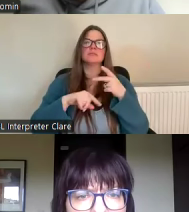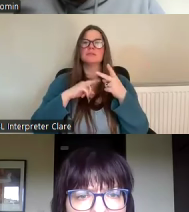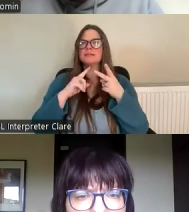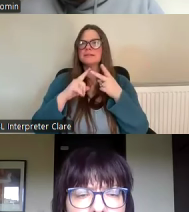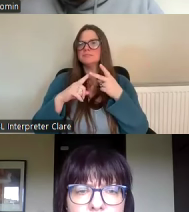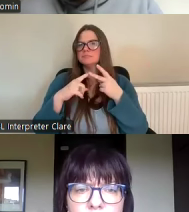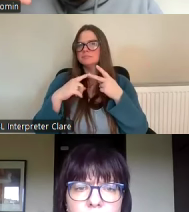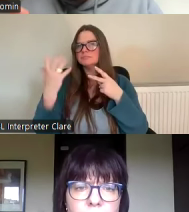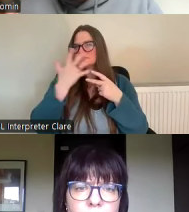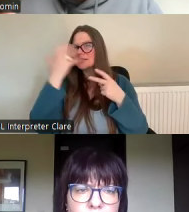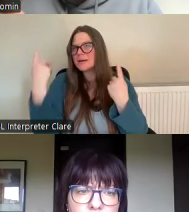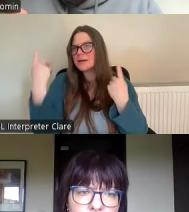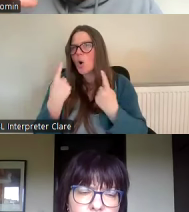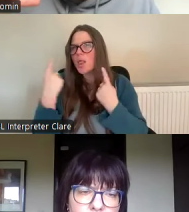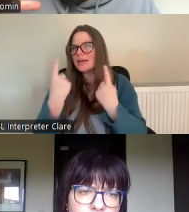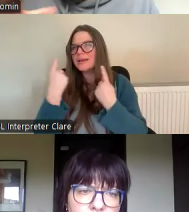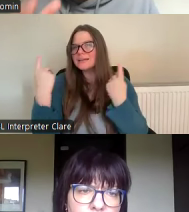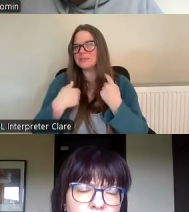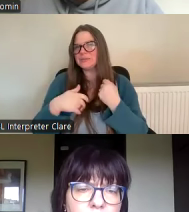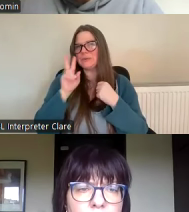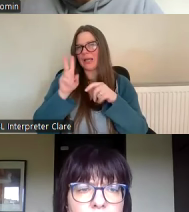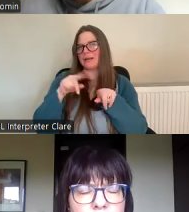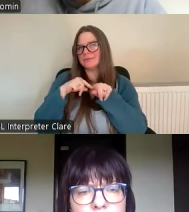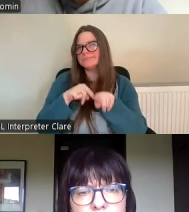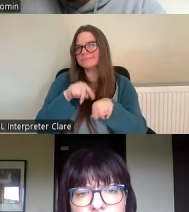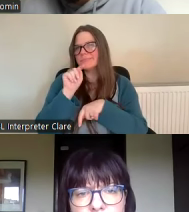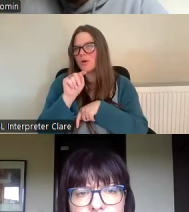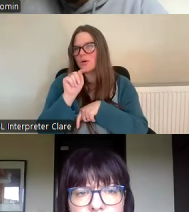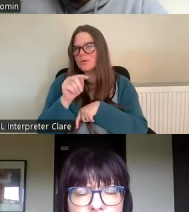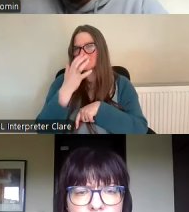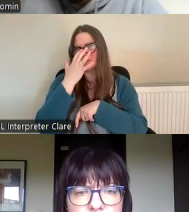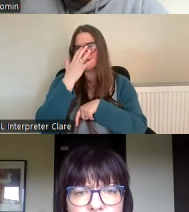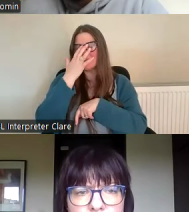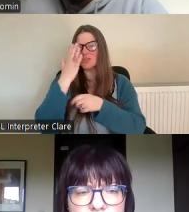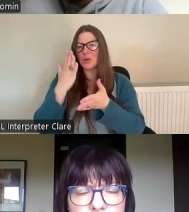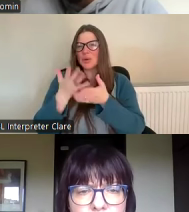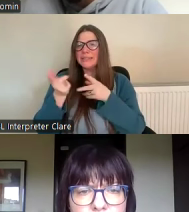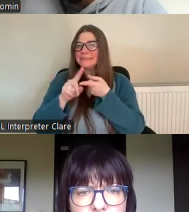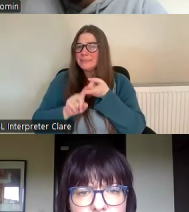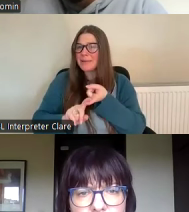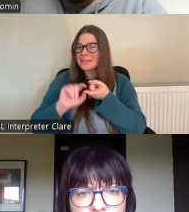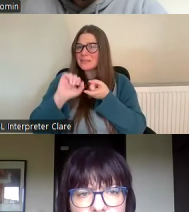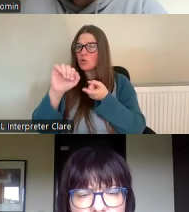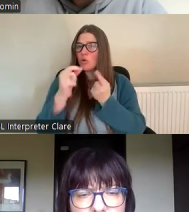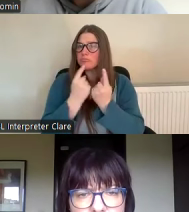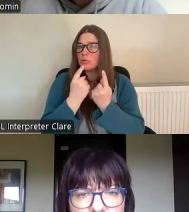Depending on how evergreen your product is, if you're looking at an exhibition